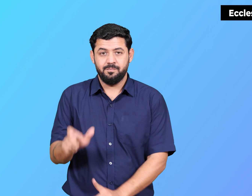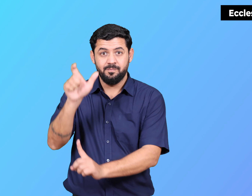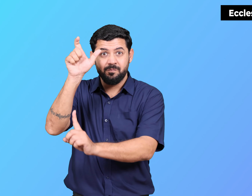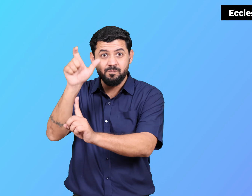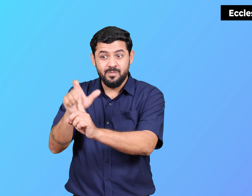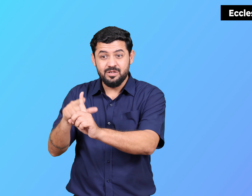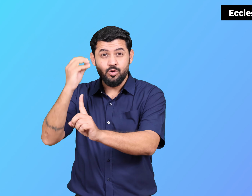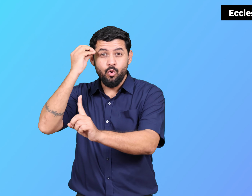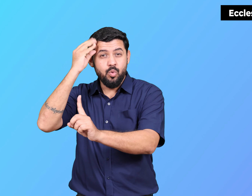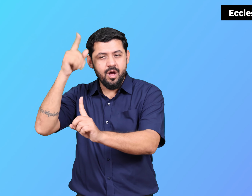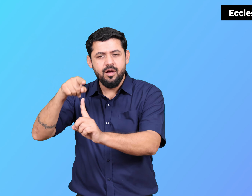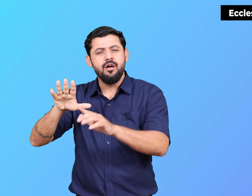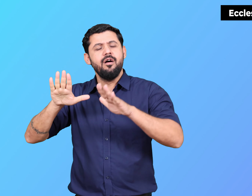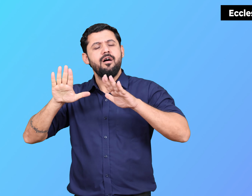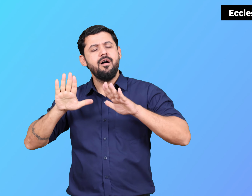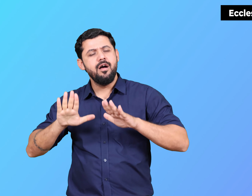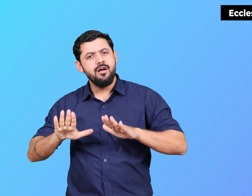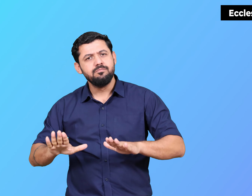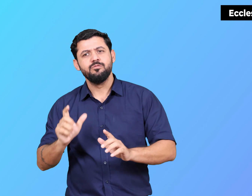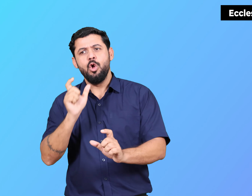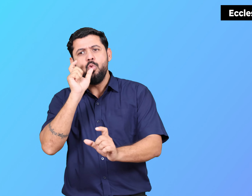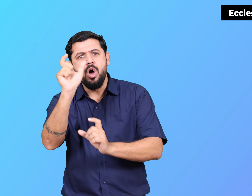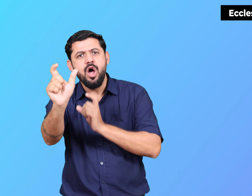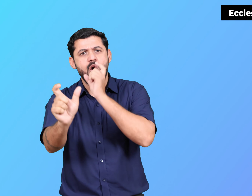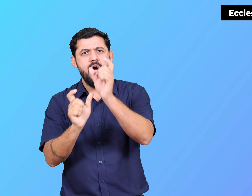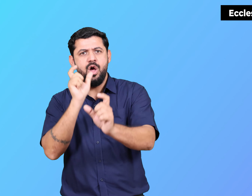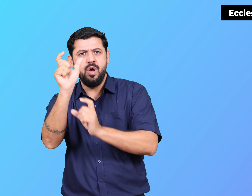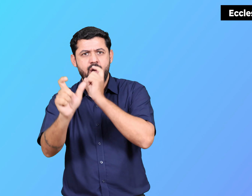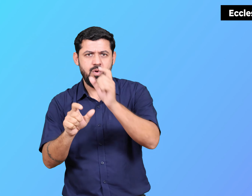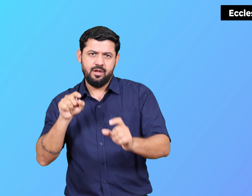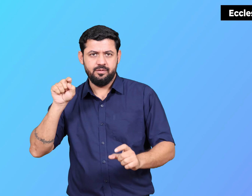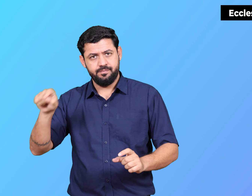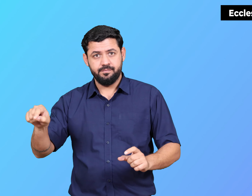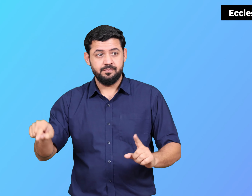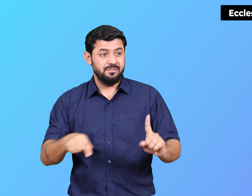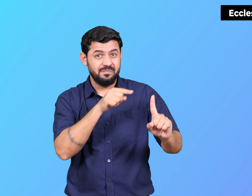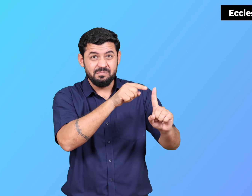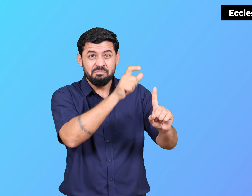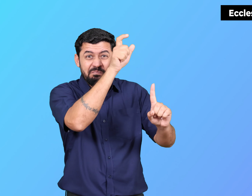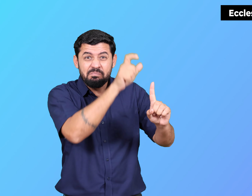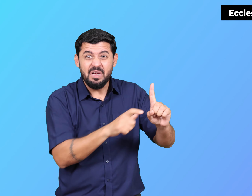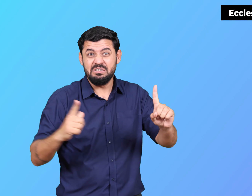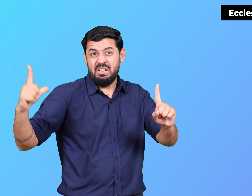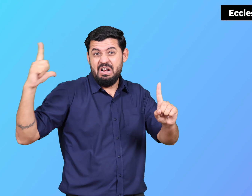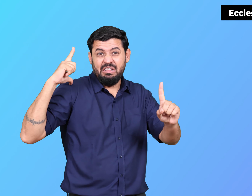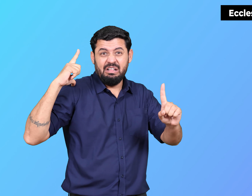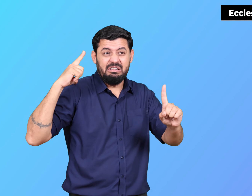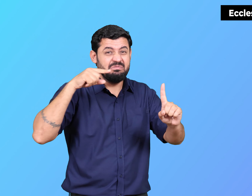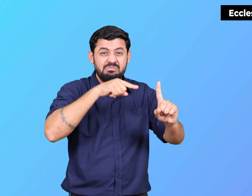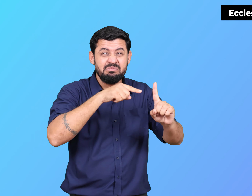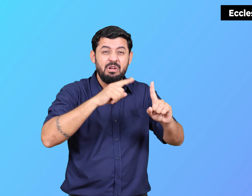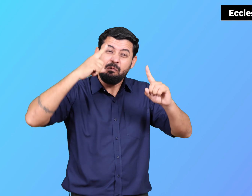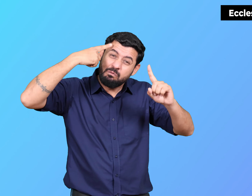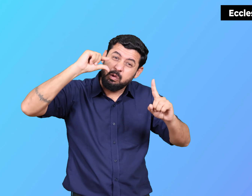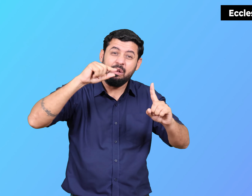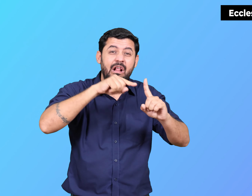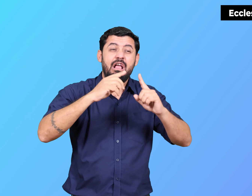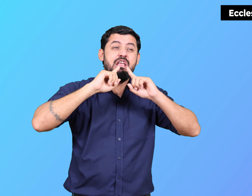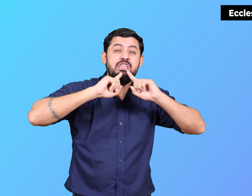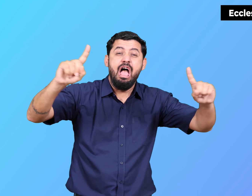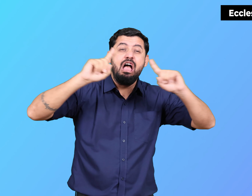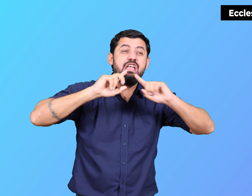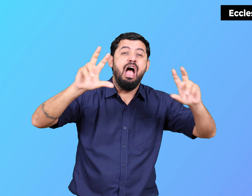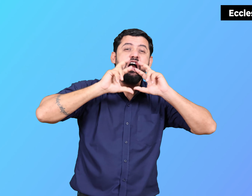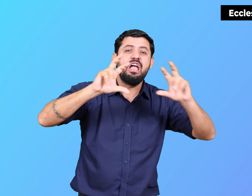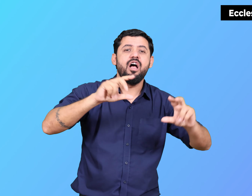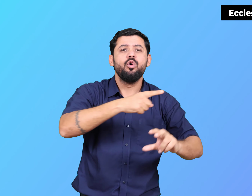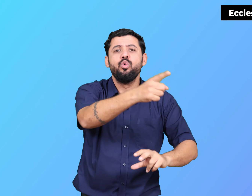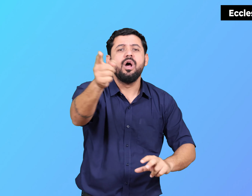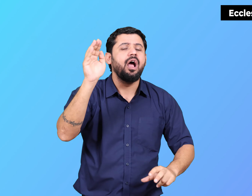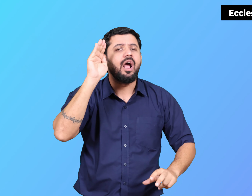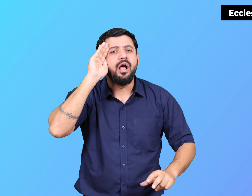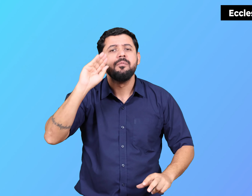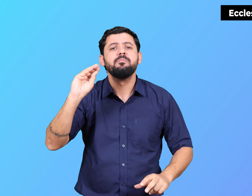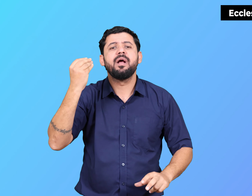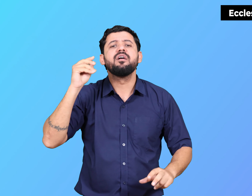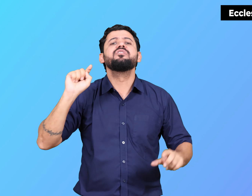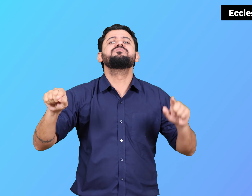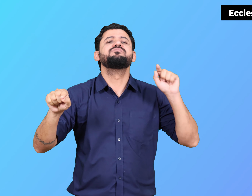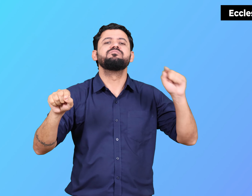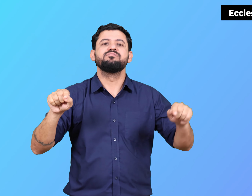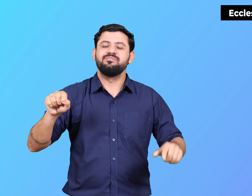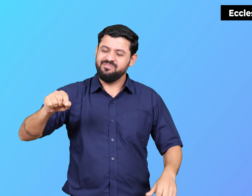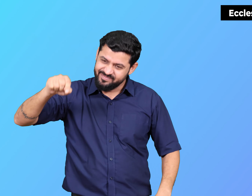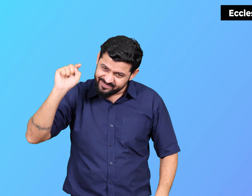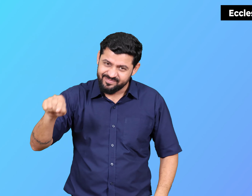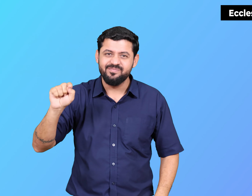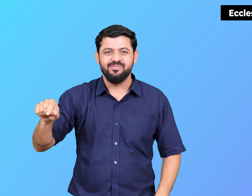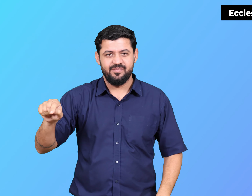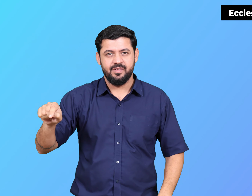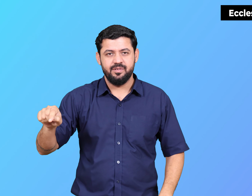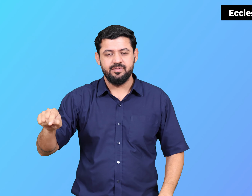Words spoken by the wise are heard more clearly than those shouted by a leader among fools.